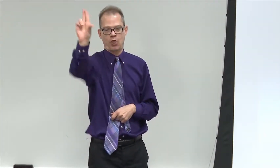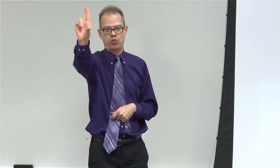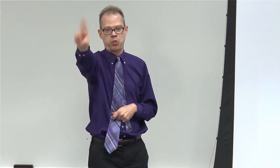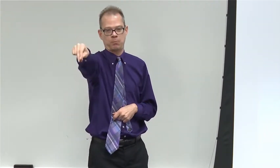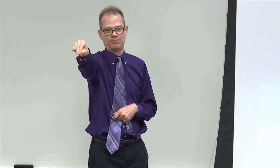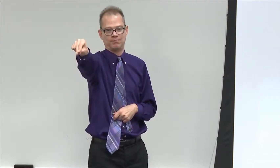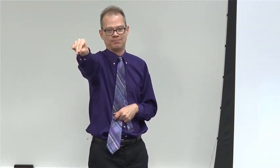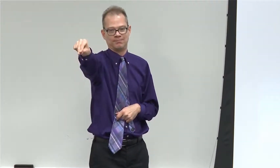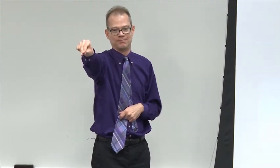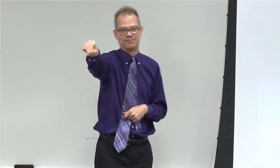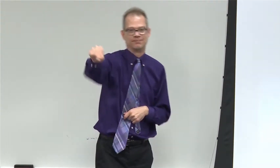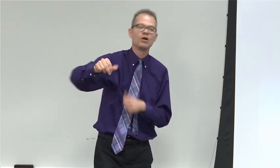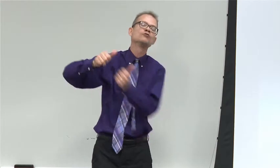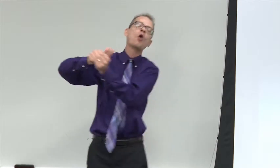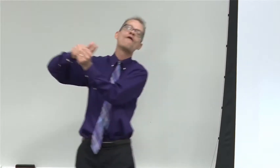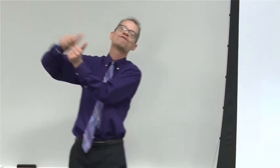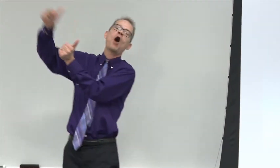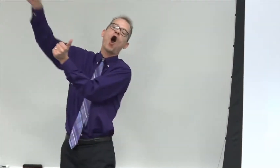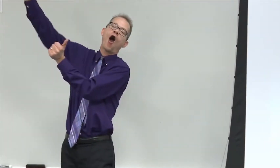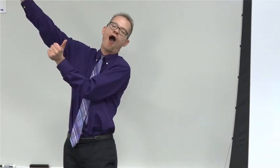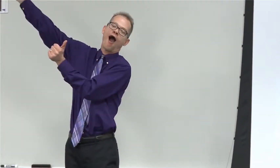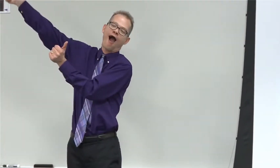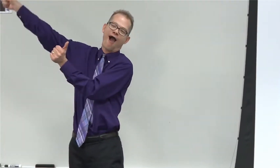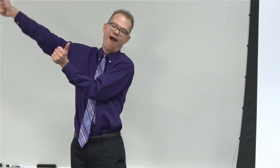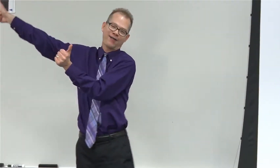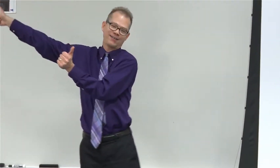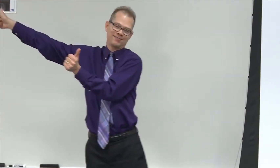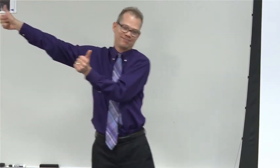but my mother said, "No. That's too far away."